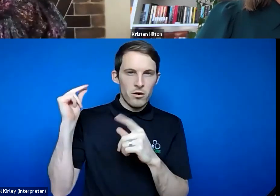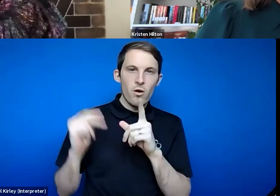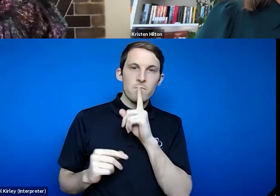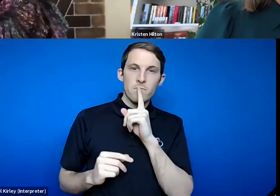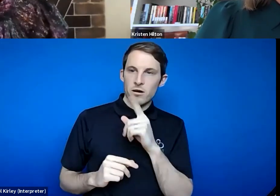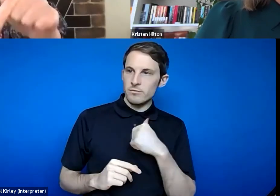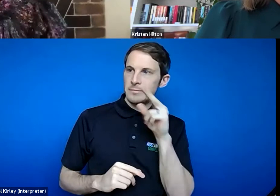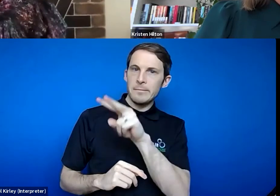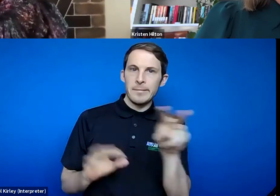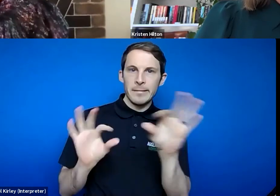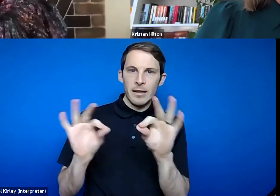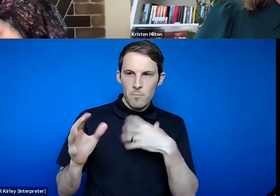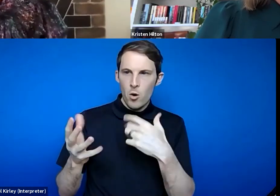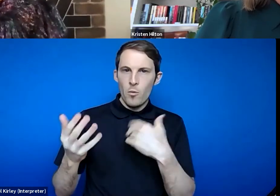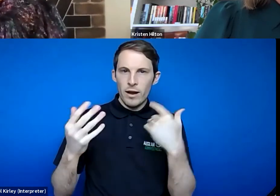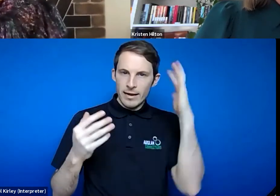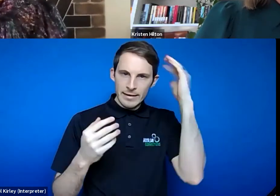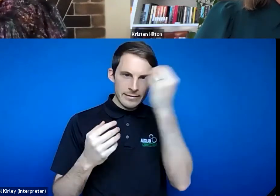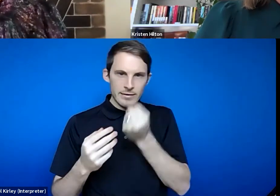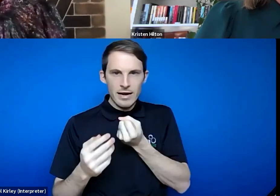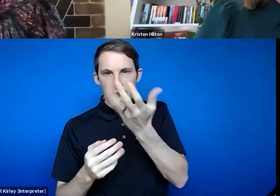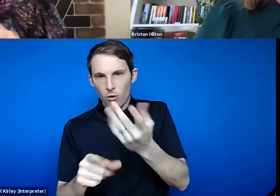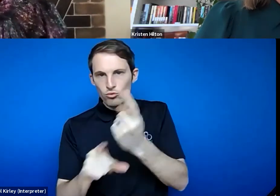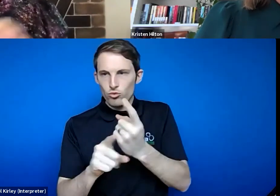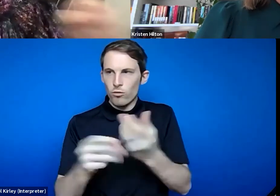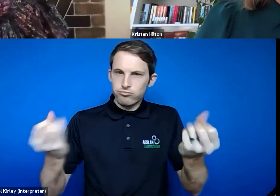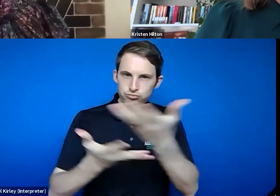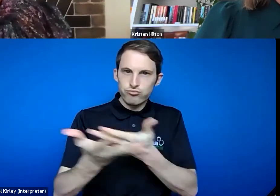the conversation, talk them through and realise how ridiculous they are and then put them